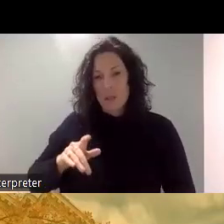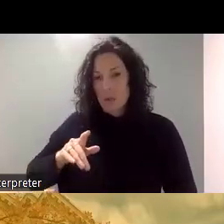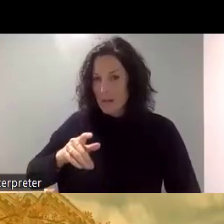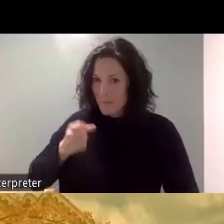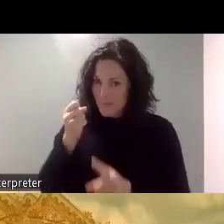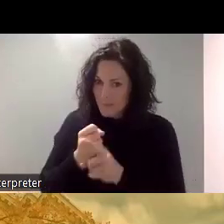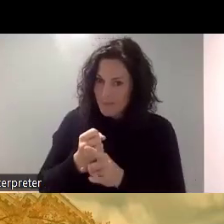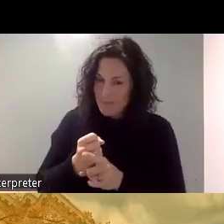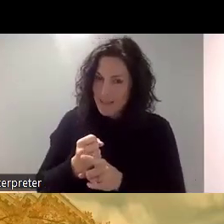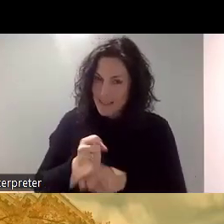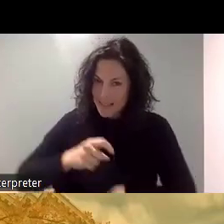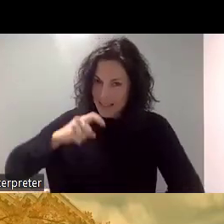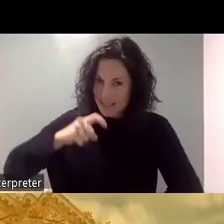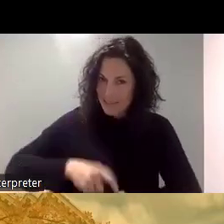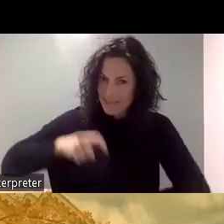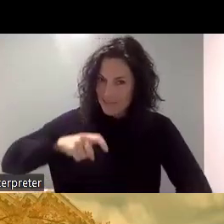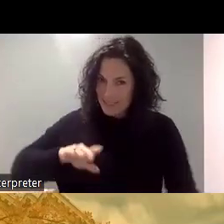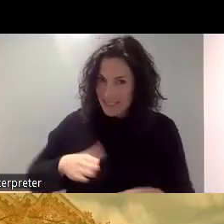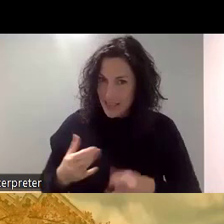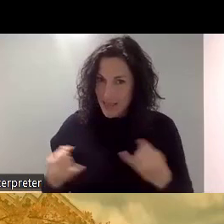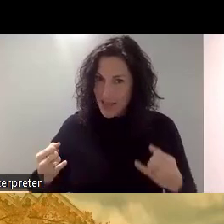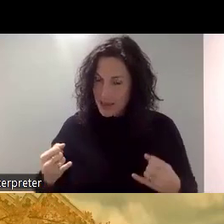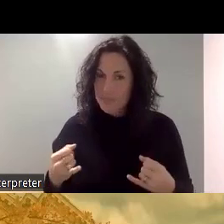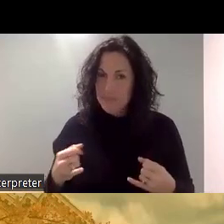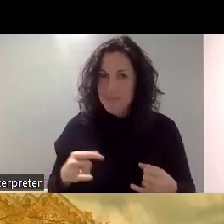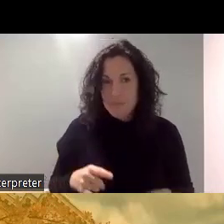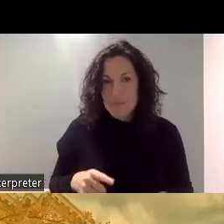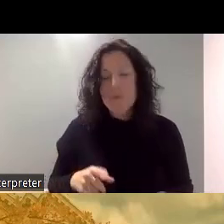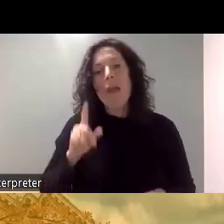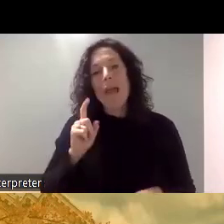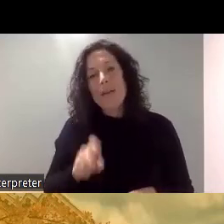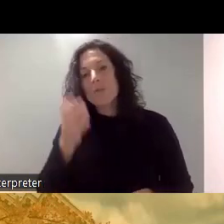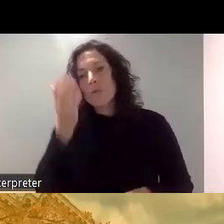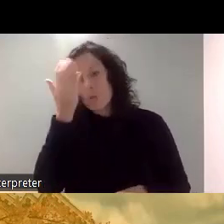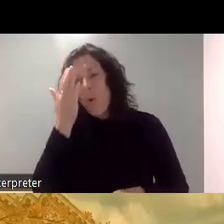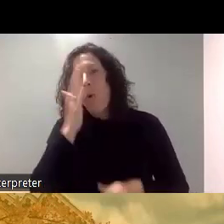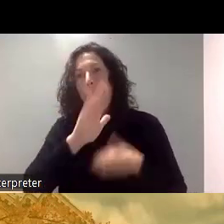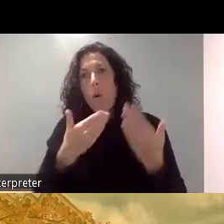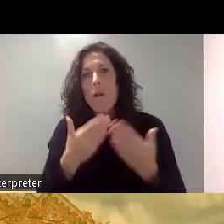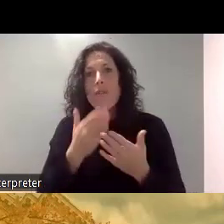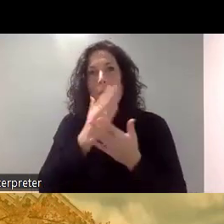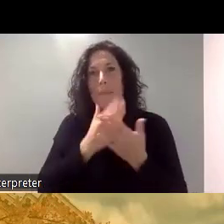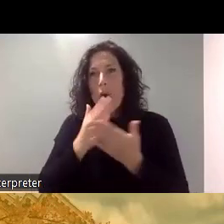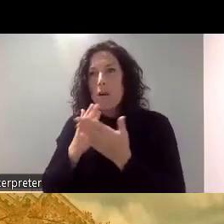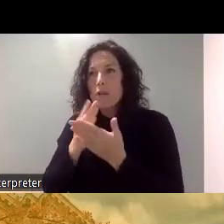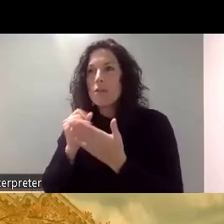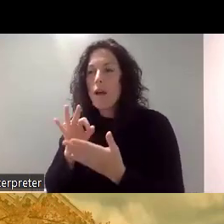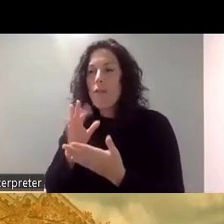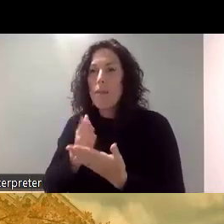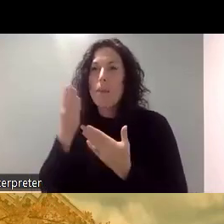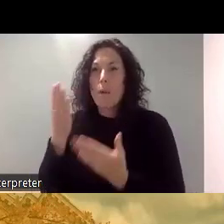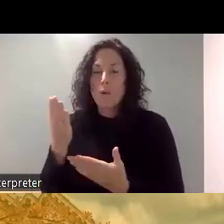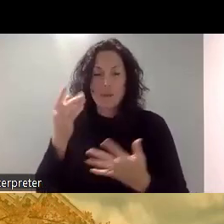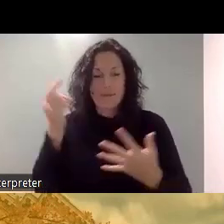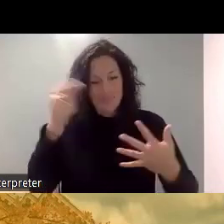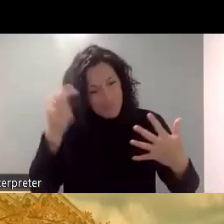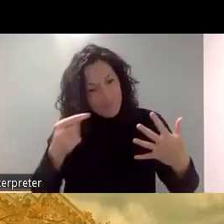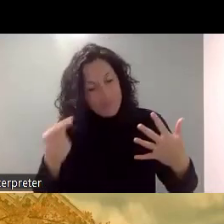You have got to hit the pieces of a proposal in the way that is now mandated by federal guidelines,